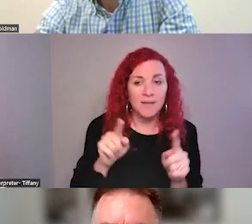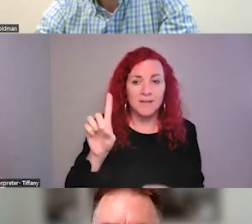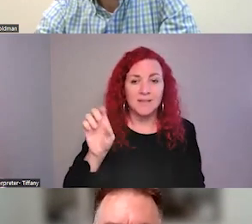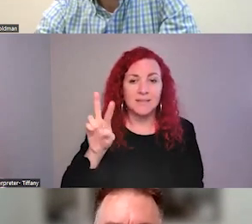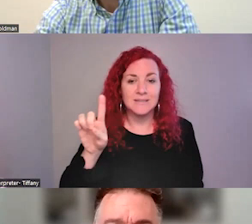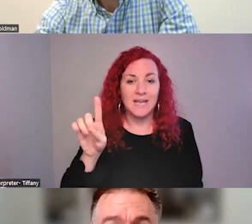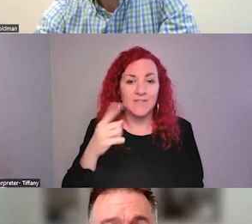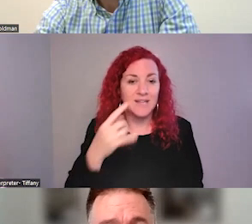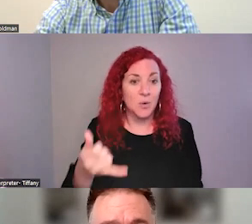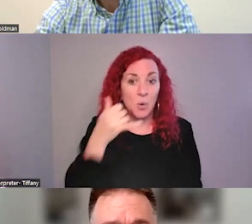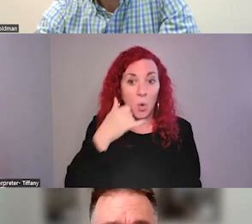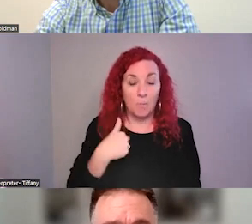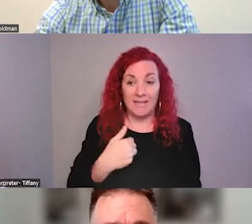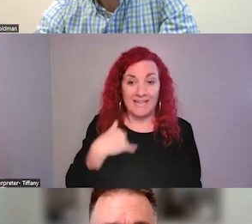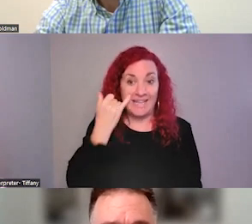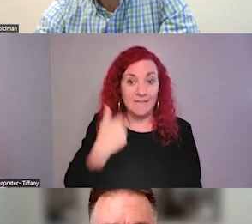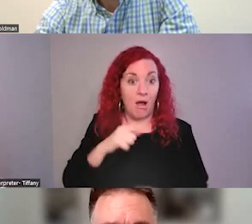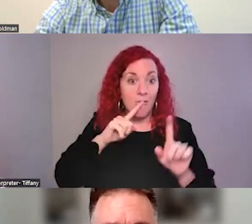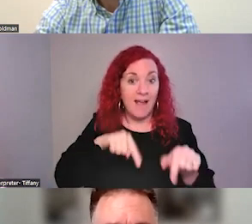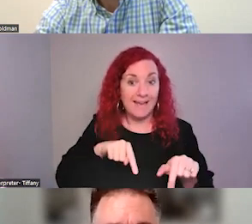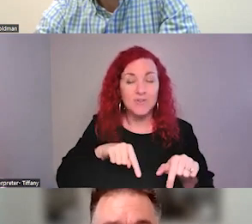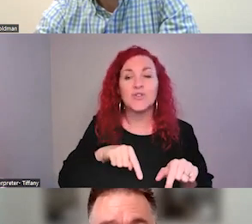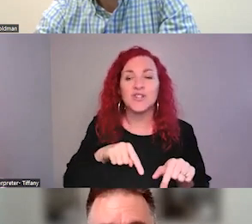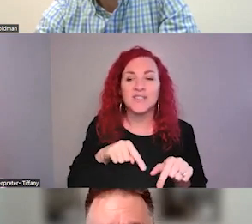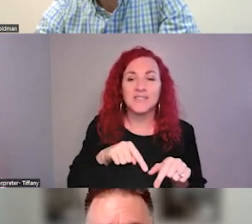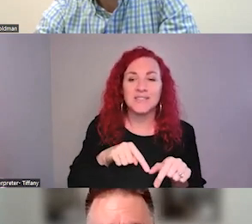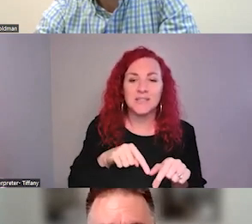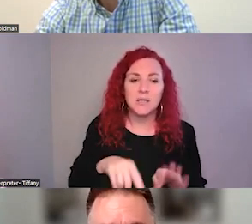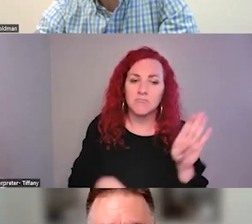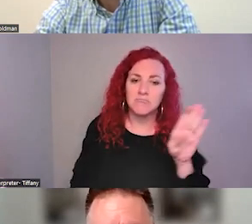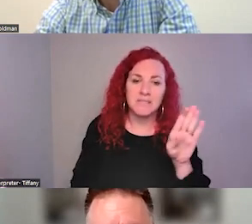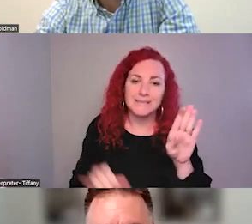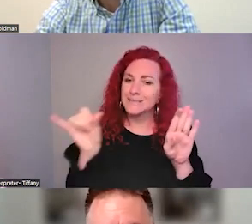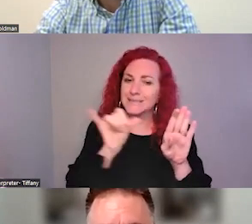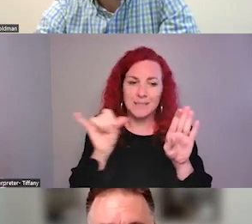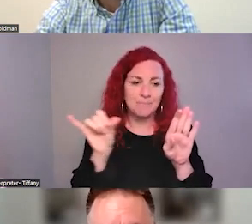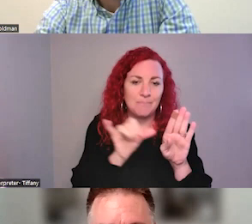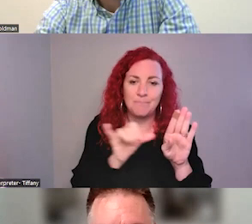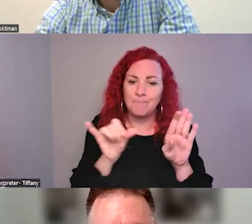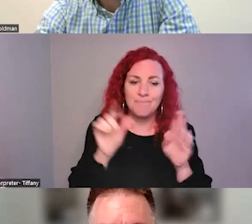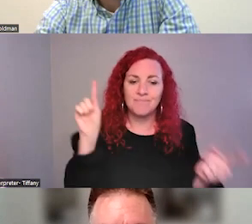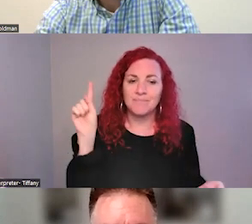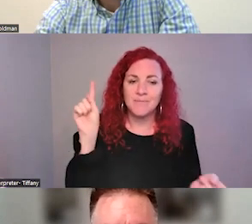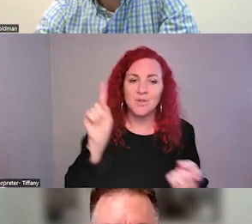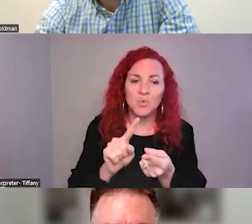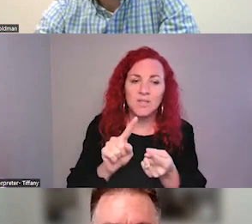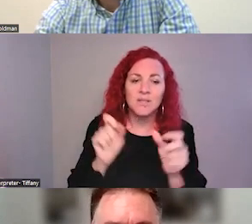I WAS ANSWERING, I THINK YOU ARE LEANING INTO WHAT I WOULD ANSWER AS WELL WHICH IS DECREASING THE PREVENTABLE HOSPITAL ADMISSIONS.